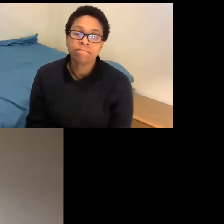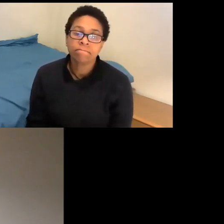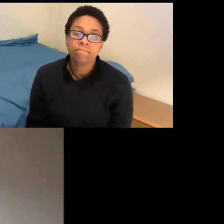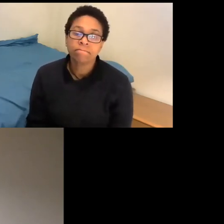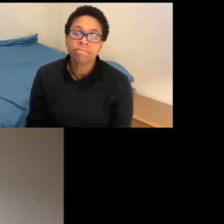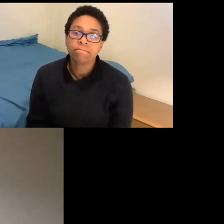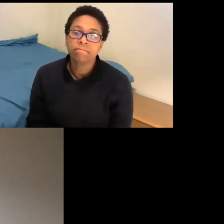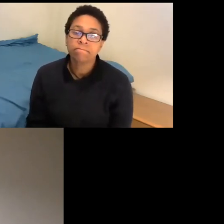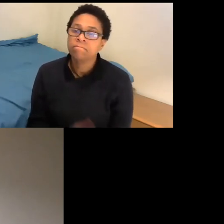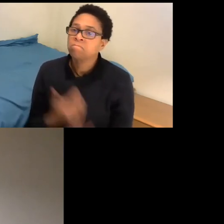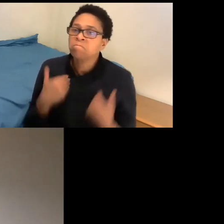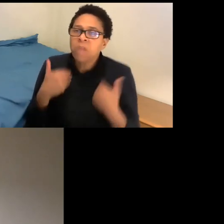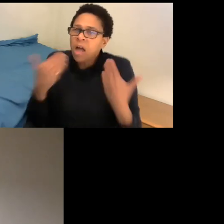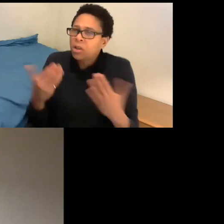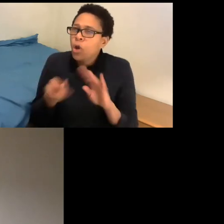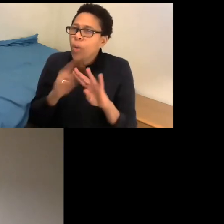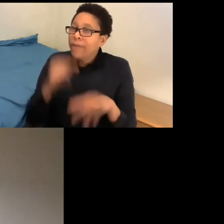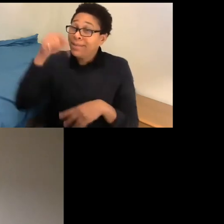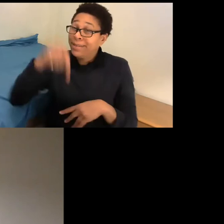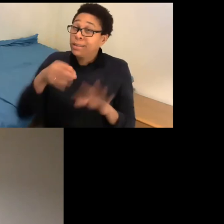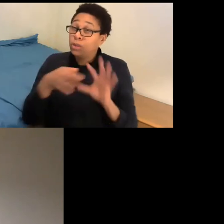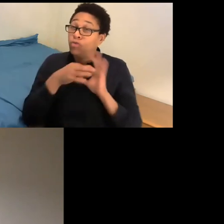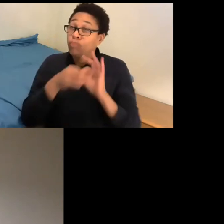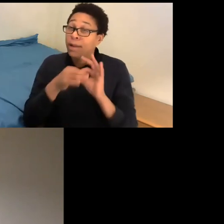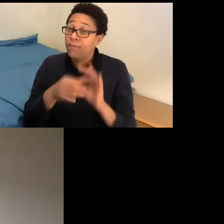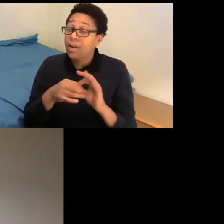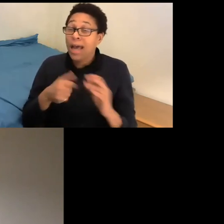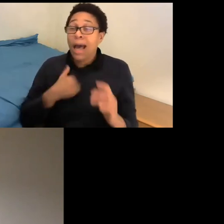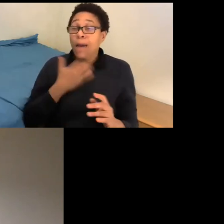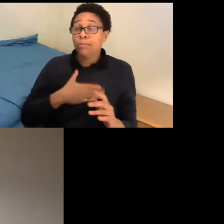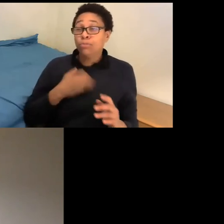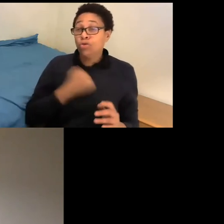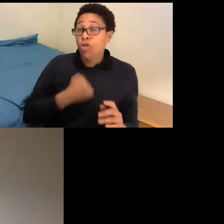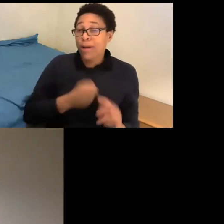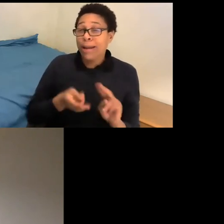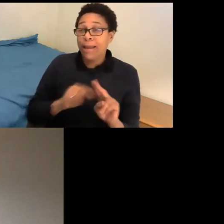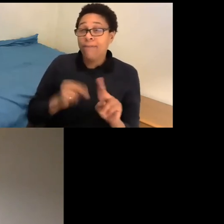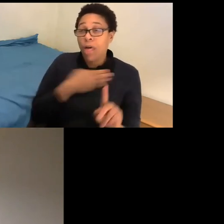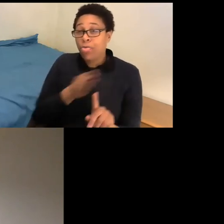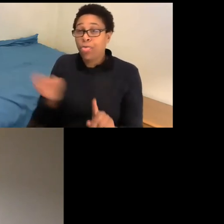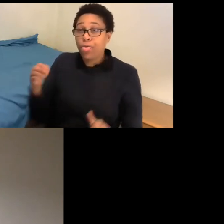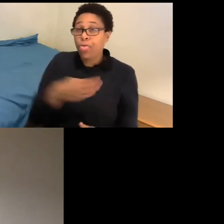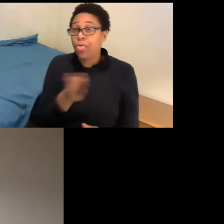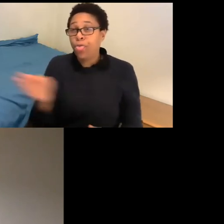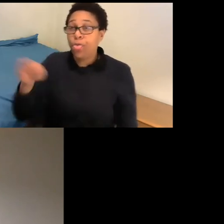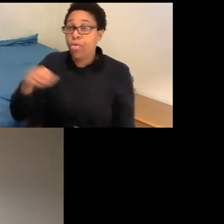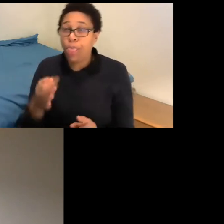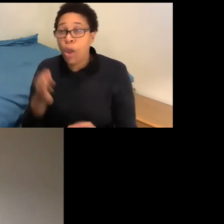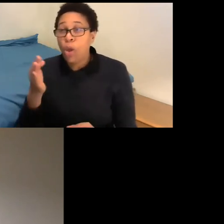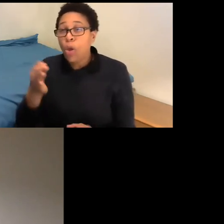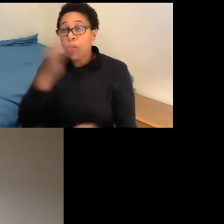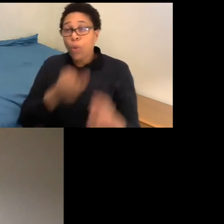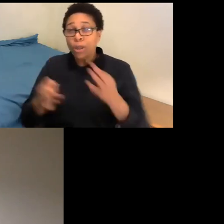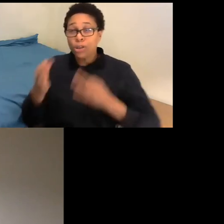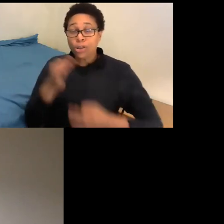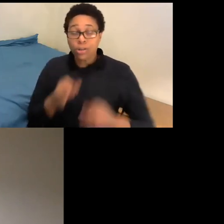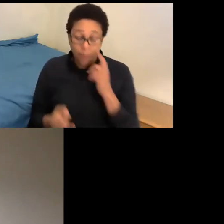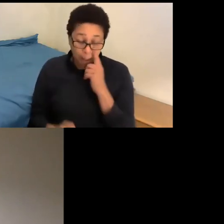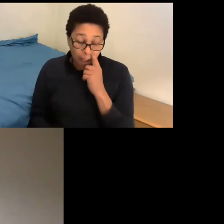and I'm sorry for being long rambley and over academicized question.' - I've never said that word before - 'But if I can